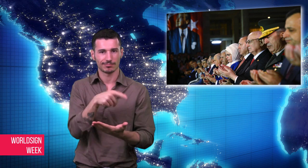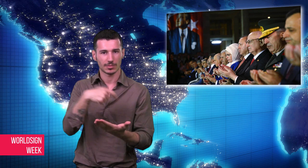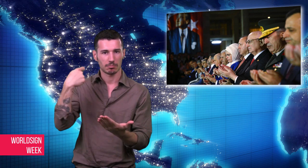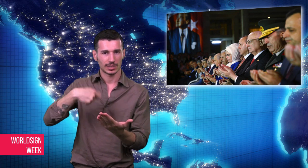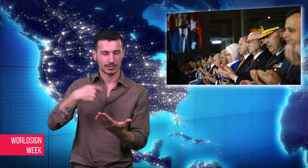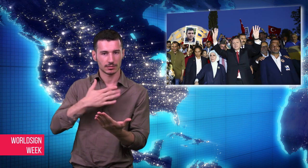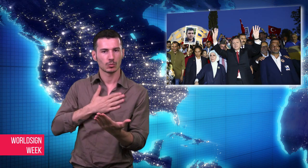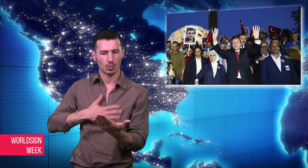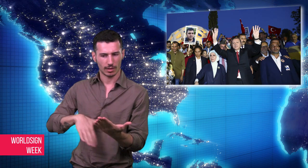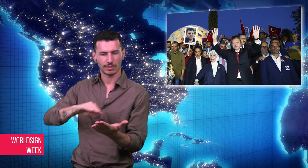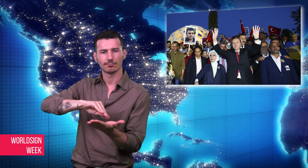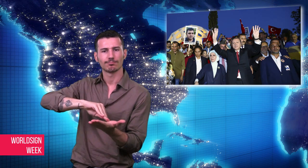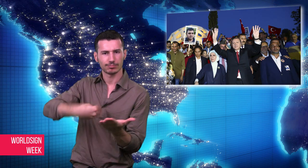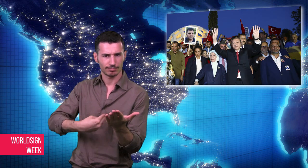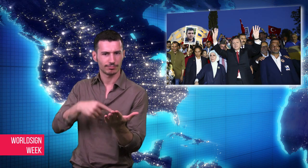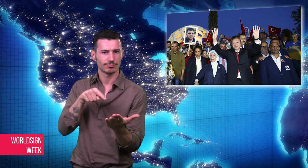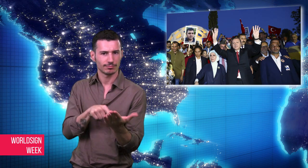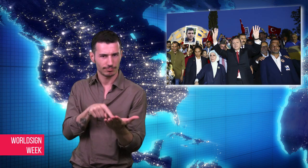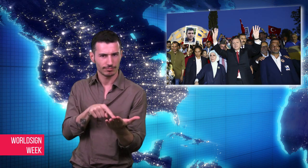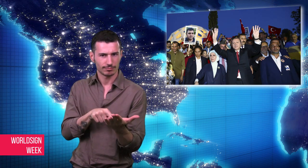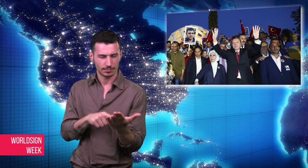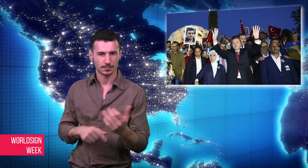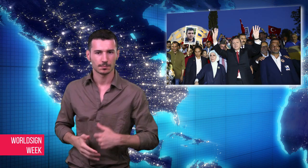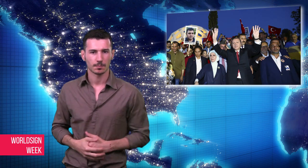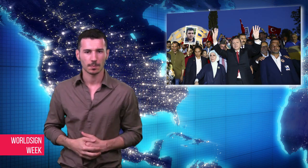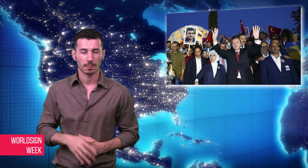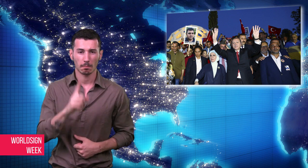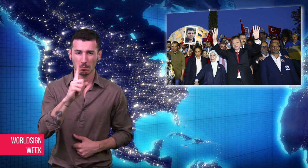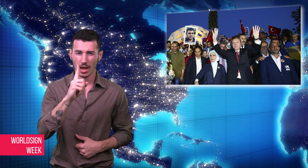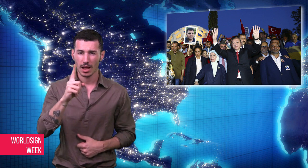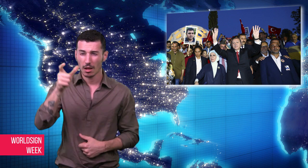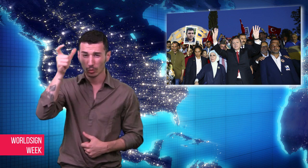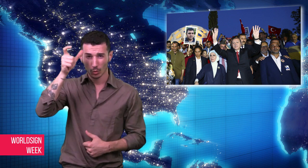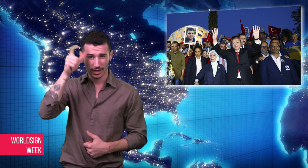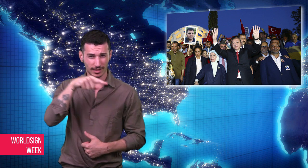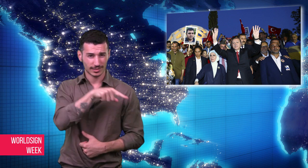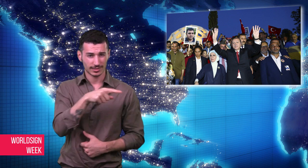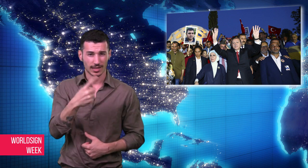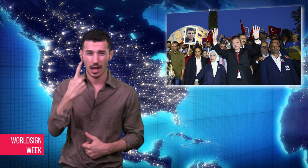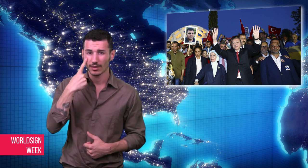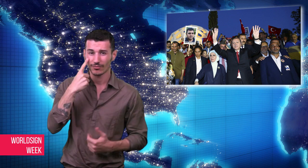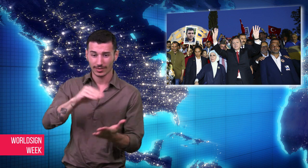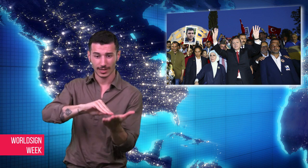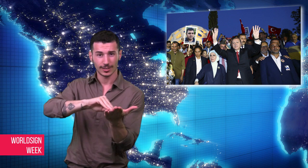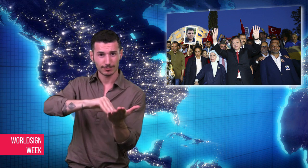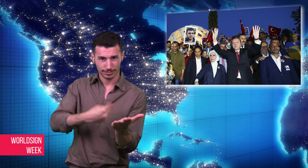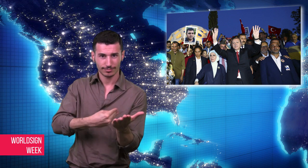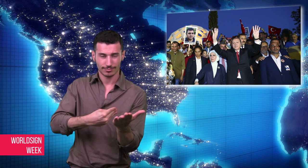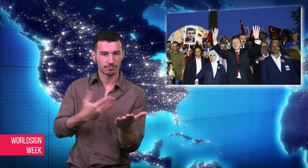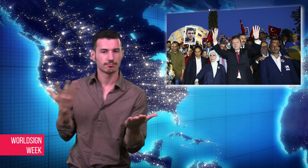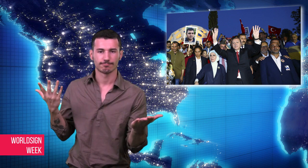lose the opportunity to join the European Union as EU member countries